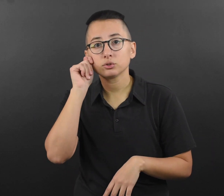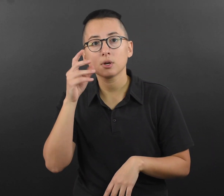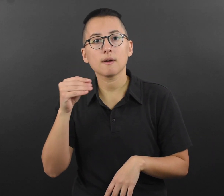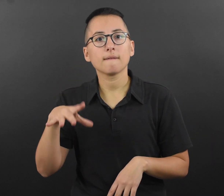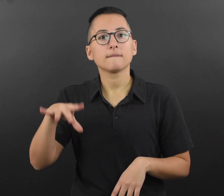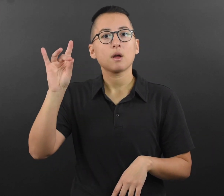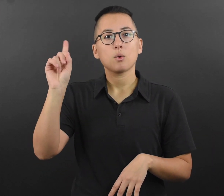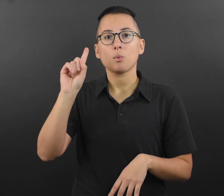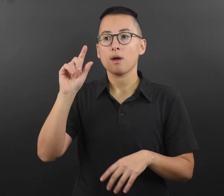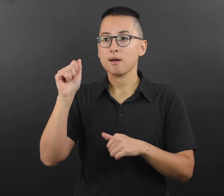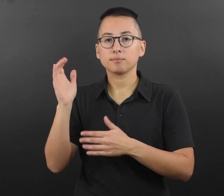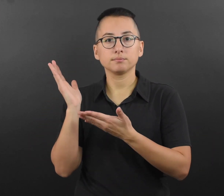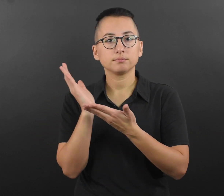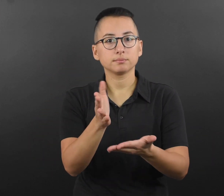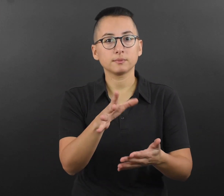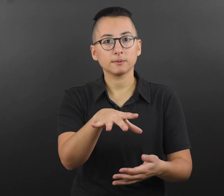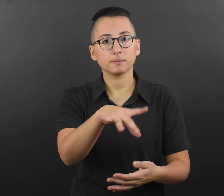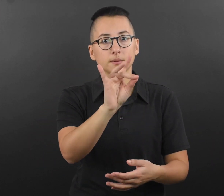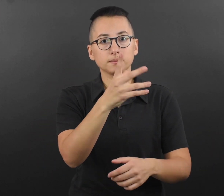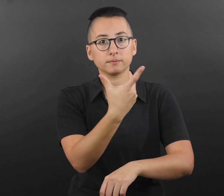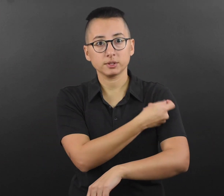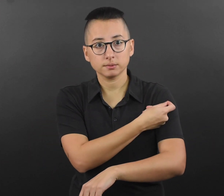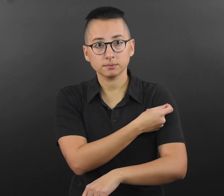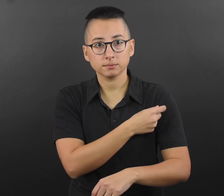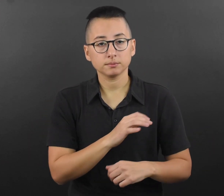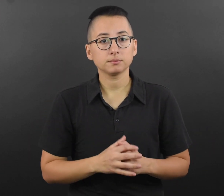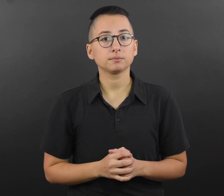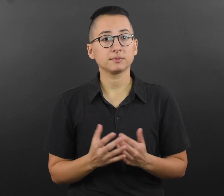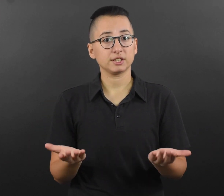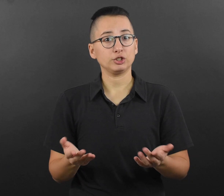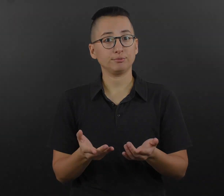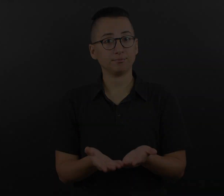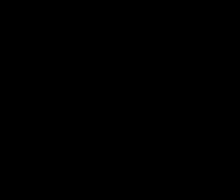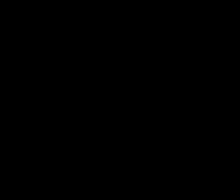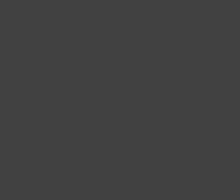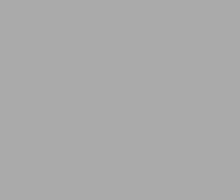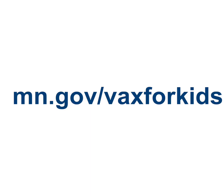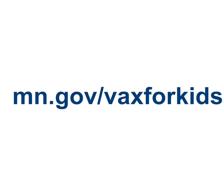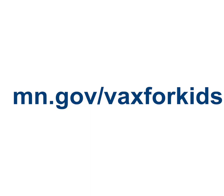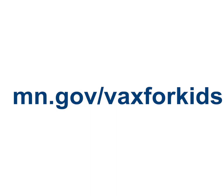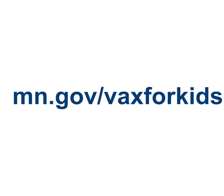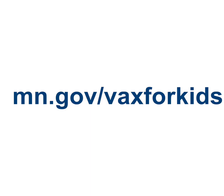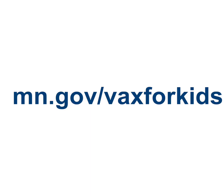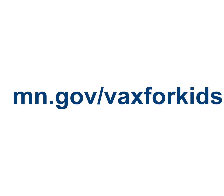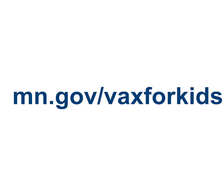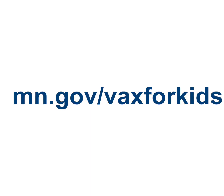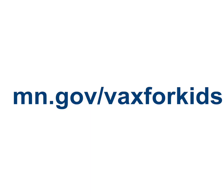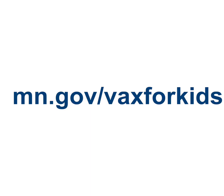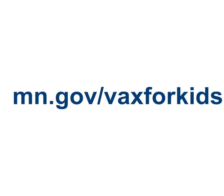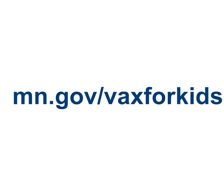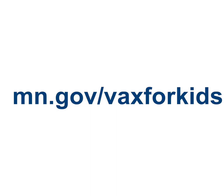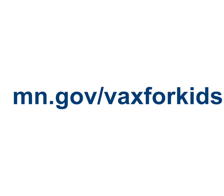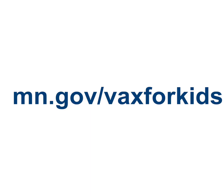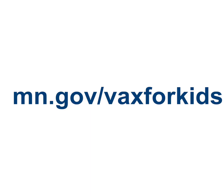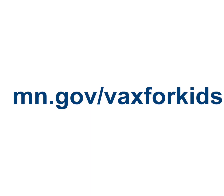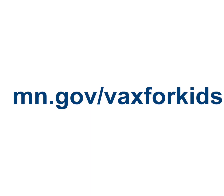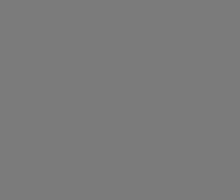and find where to get their children vaccinated at mn.gov/vaxforkids.